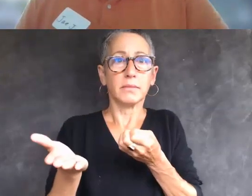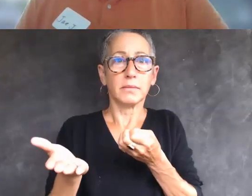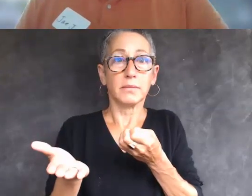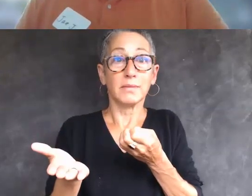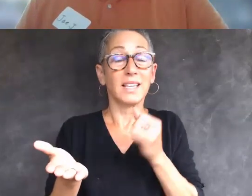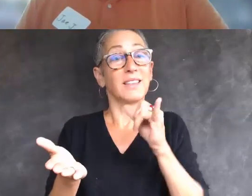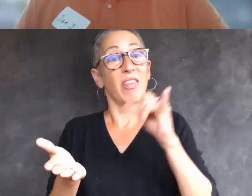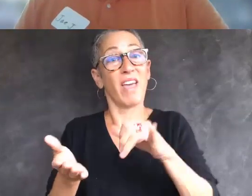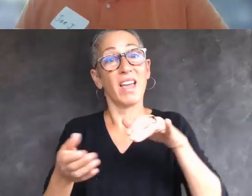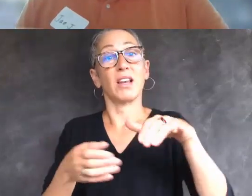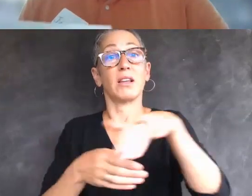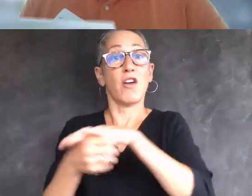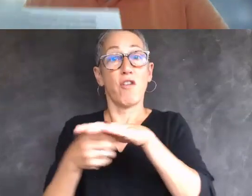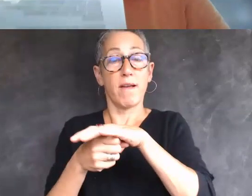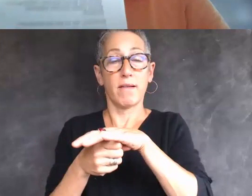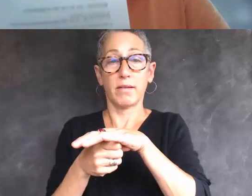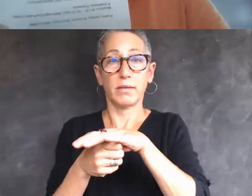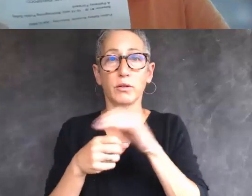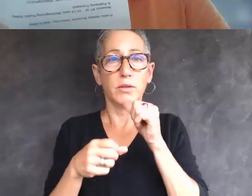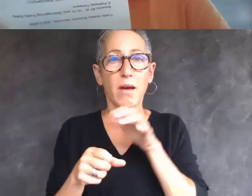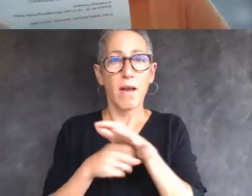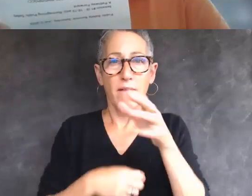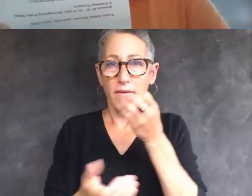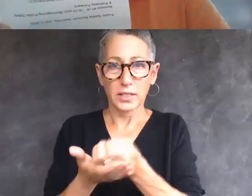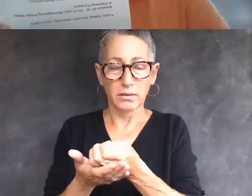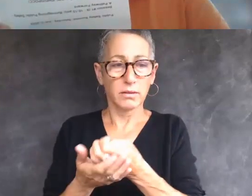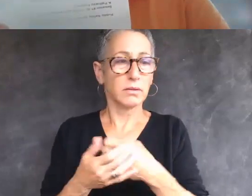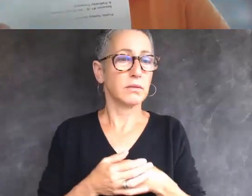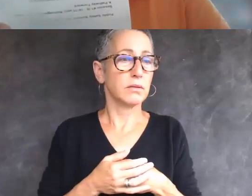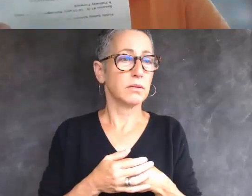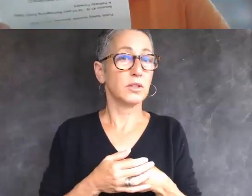that they're part of what he's speaking to is that it's easier to provide evidence